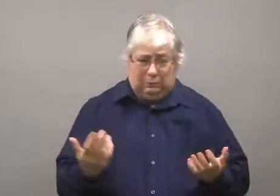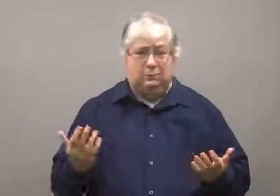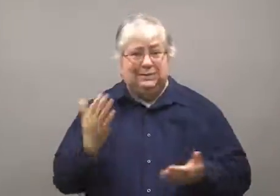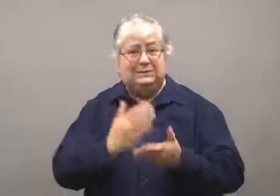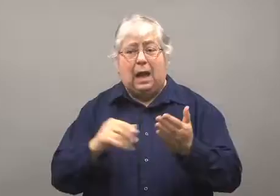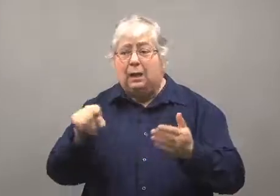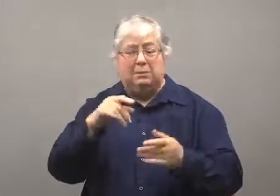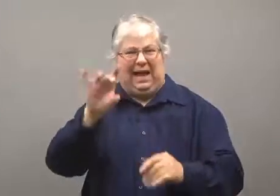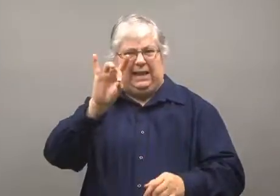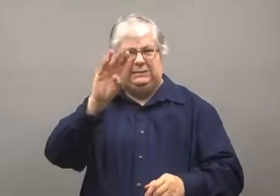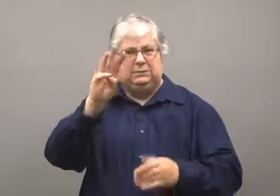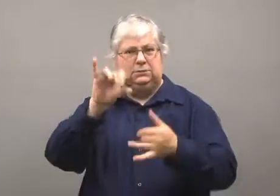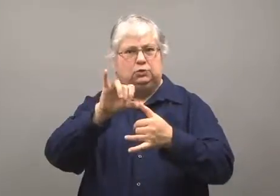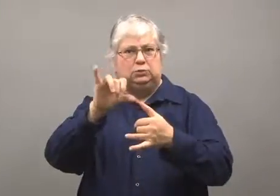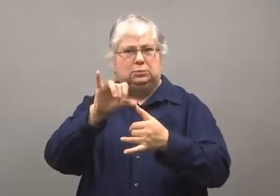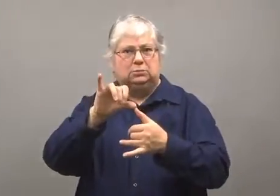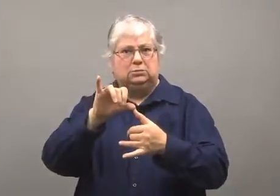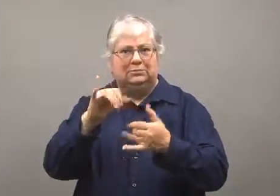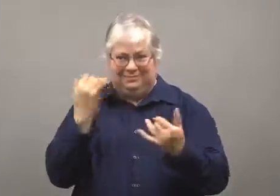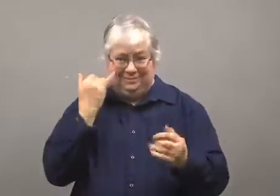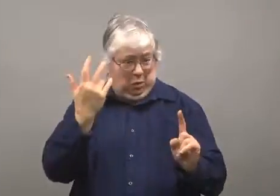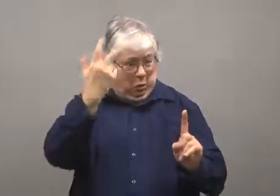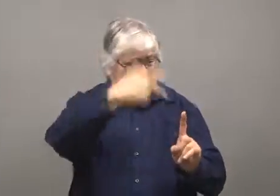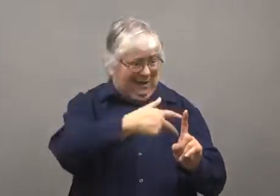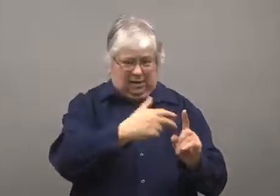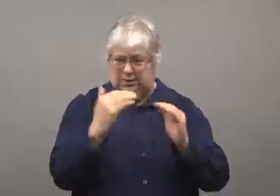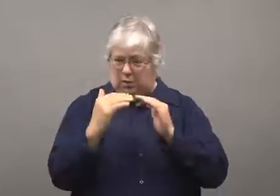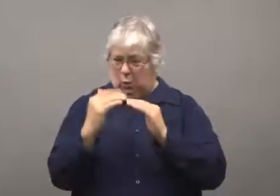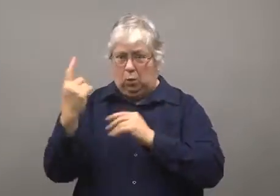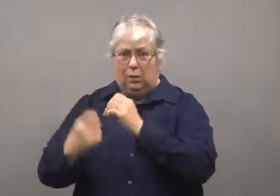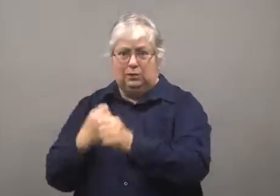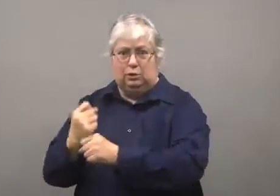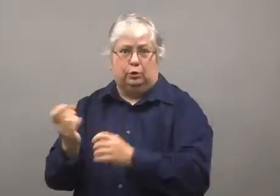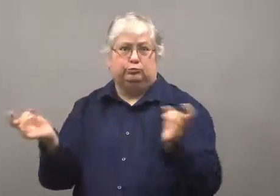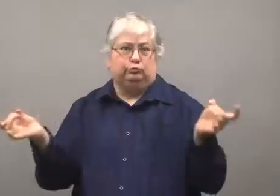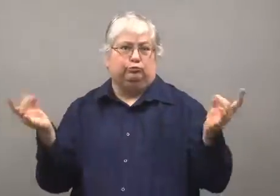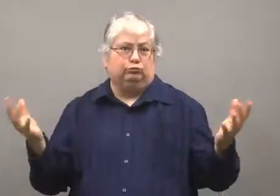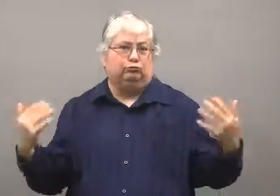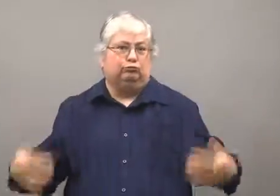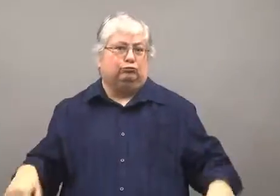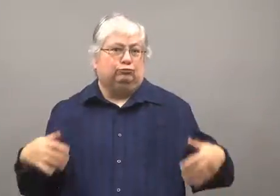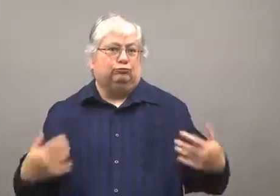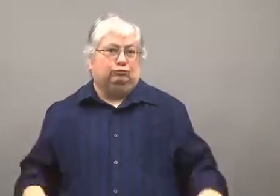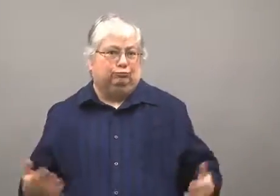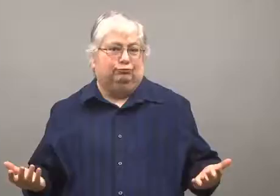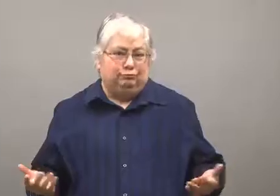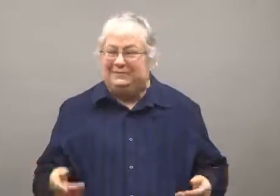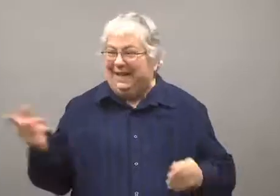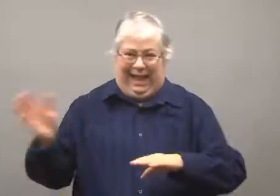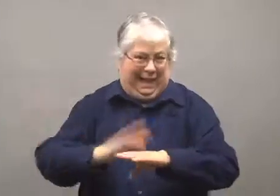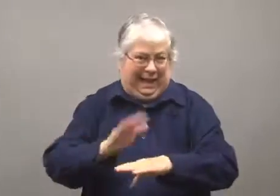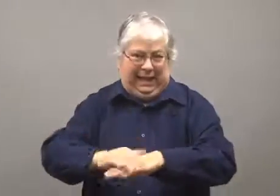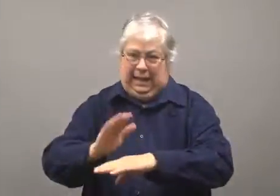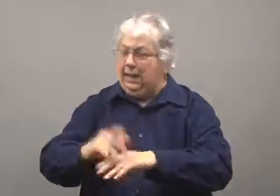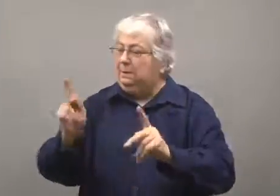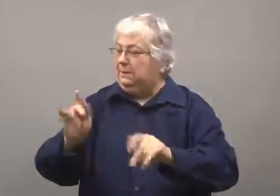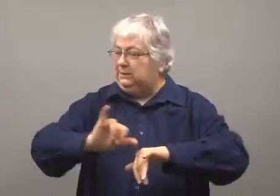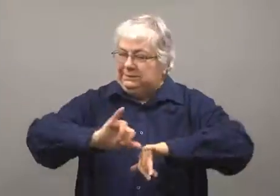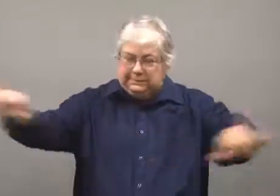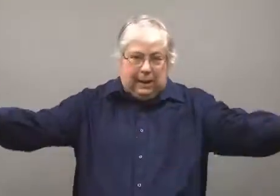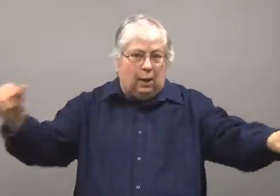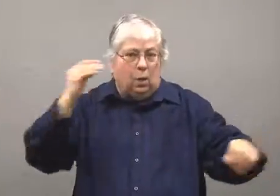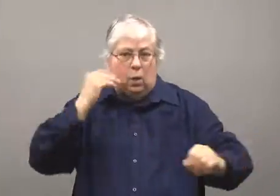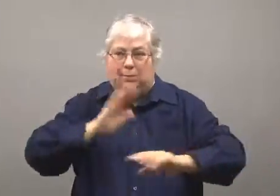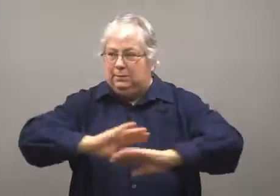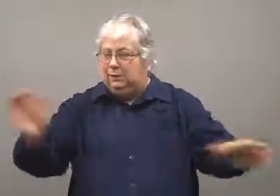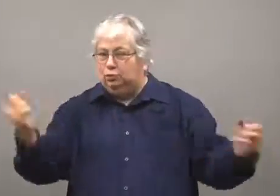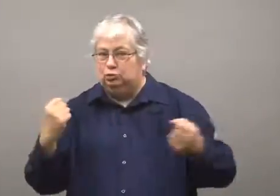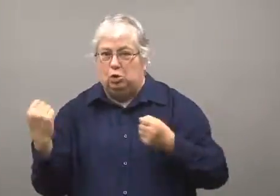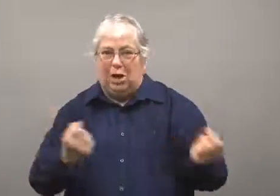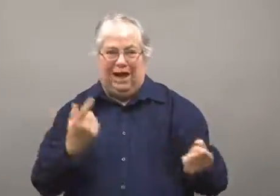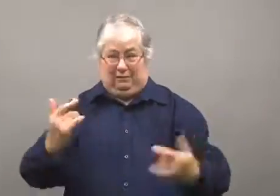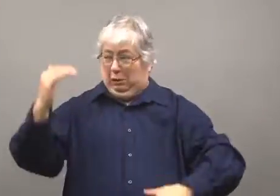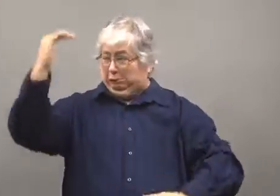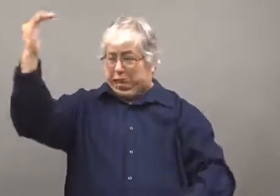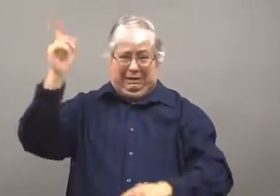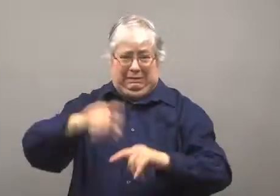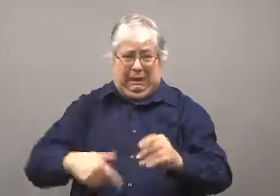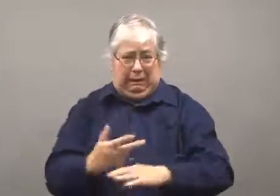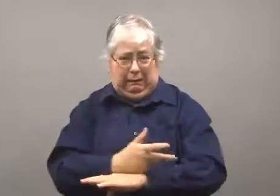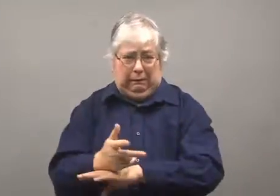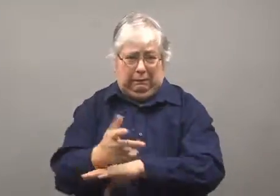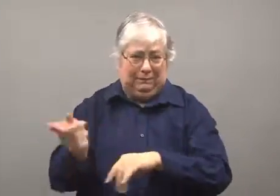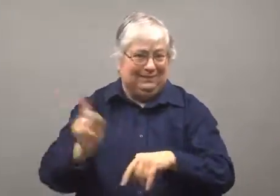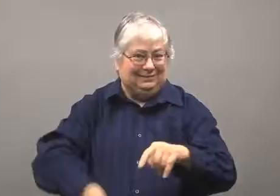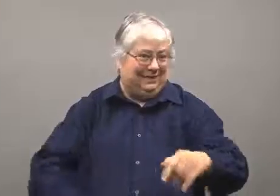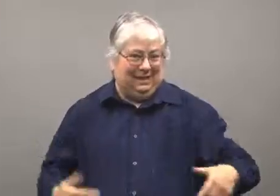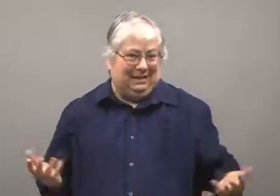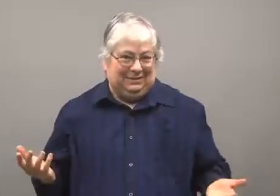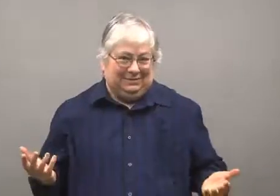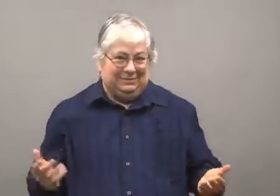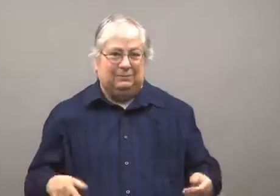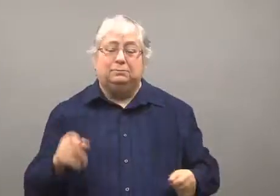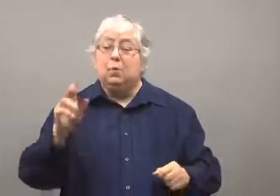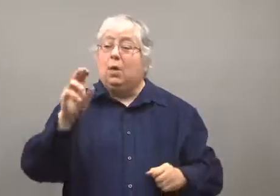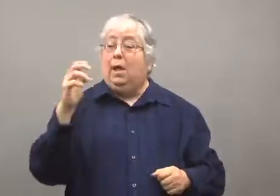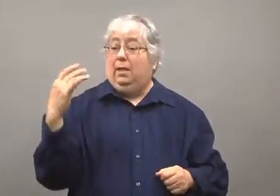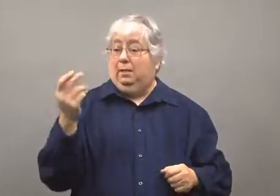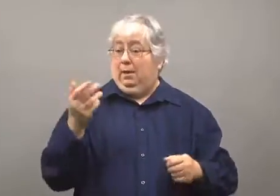Some areas racked up a total of 86 inches. A year's worth of snow in three days!